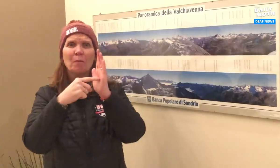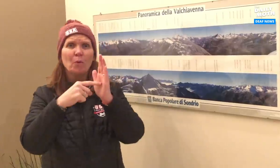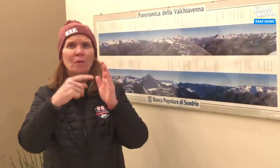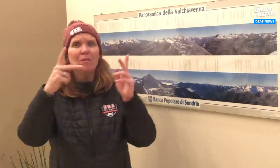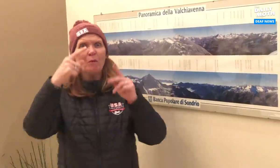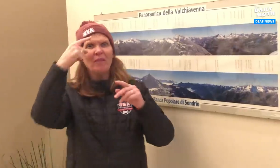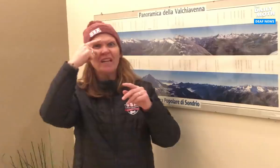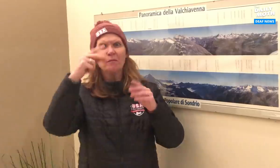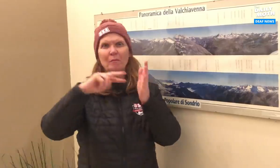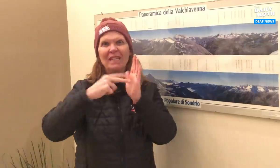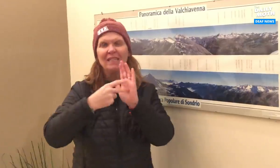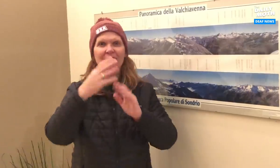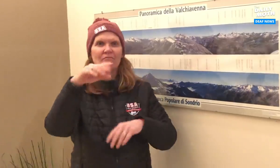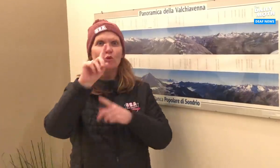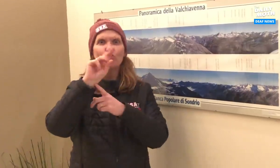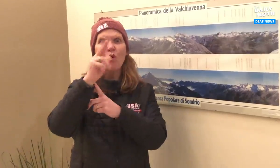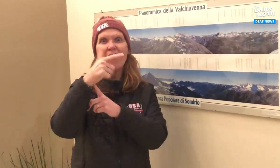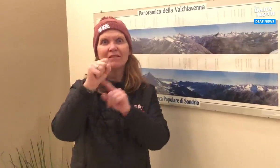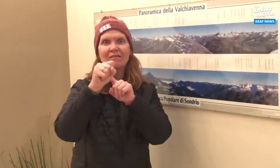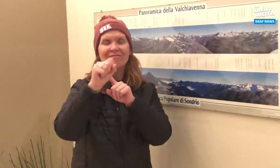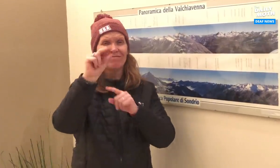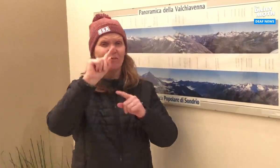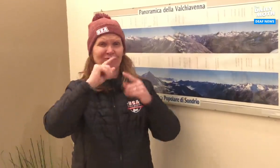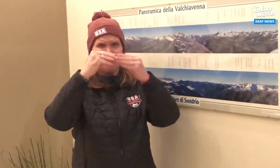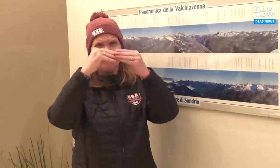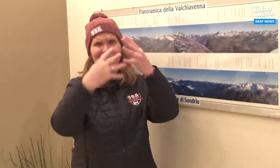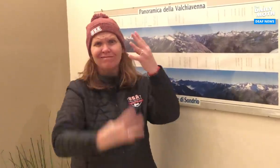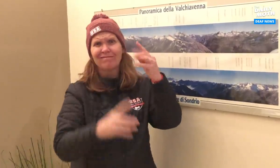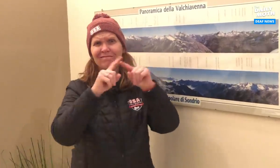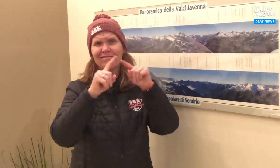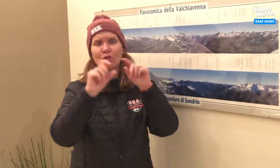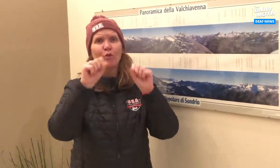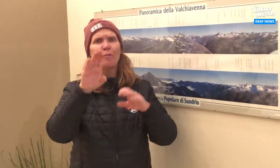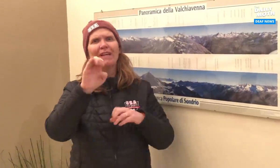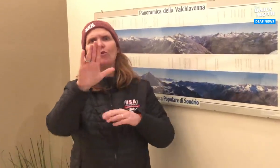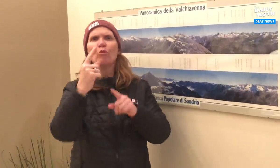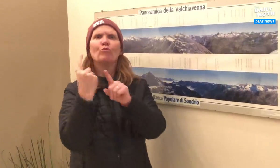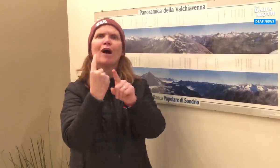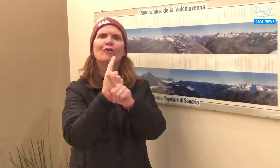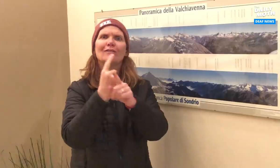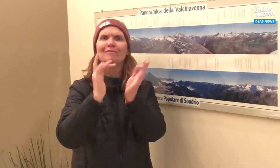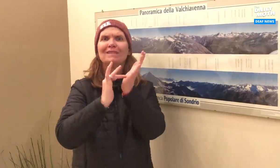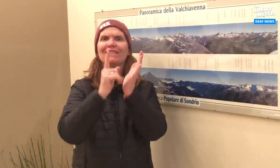For example, people think doping means drugs. But it could be from your regular medication